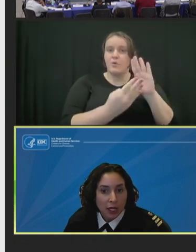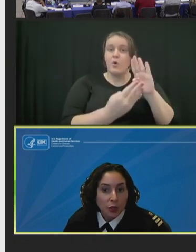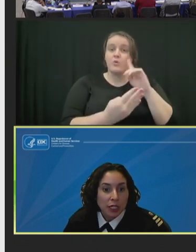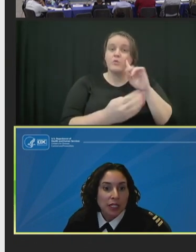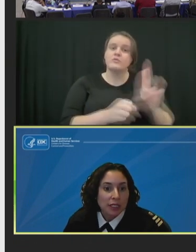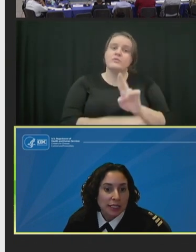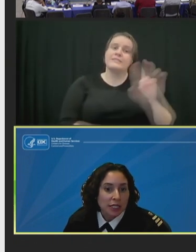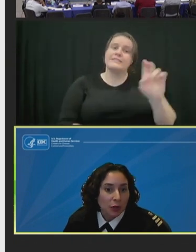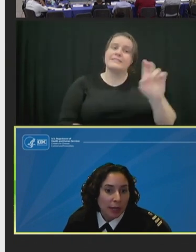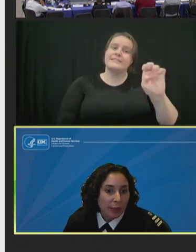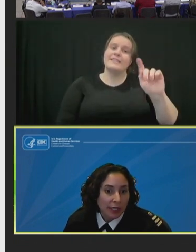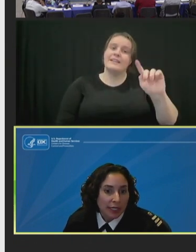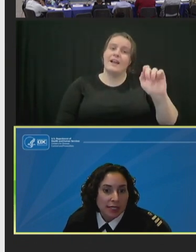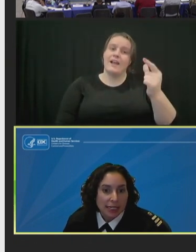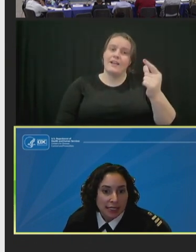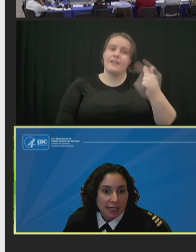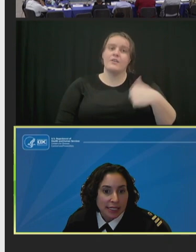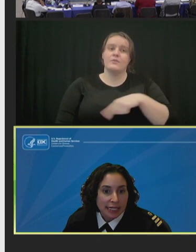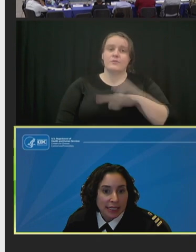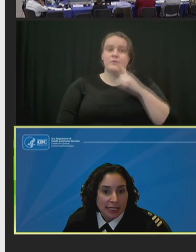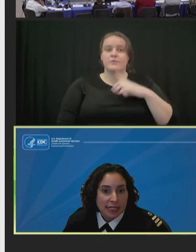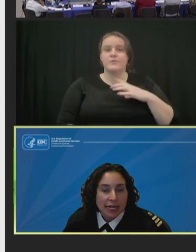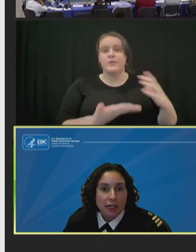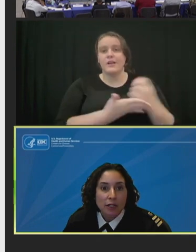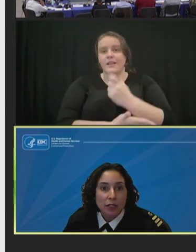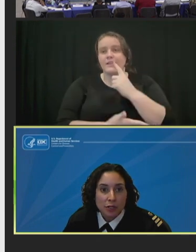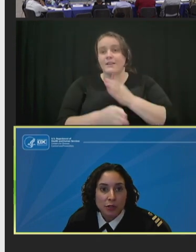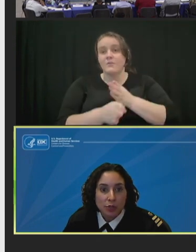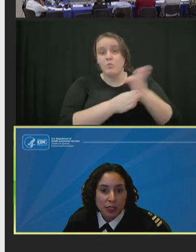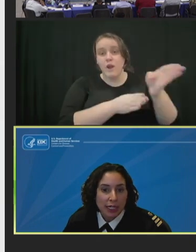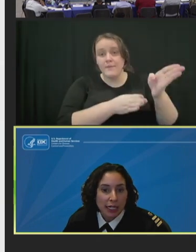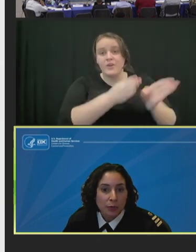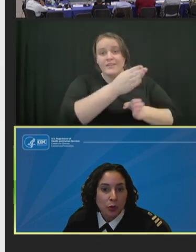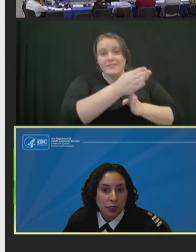NORC collected primary and secondary data to take a closer look at important